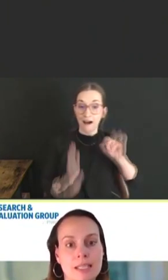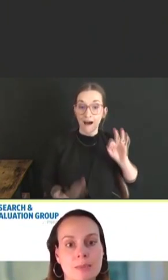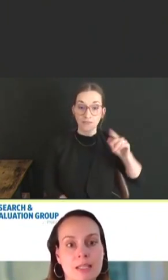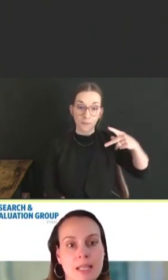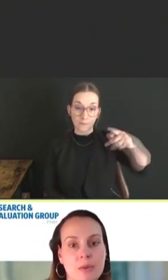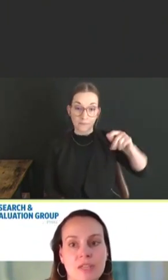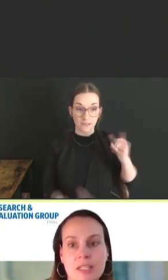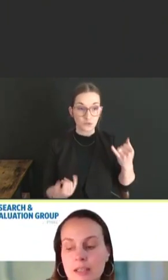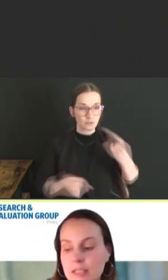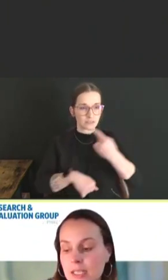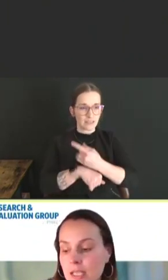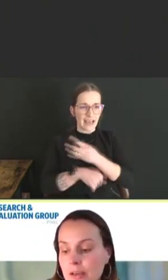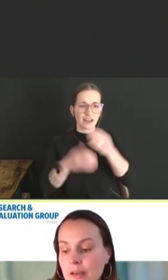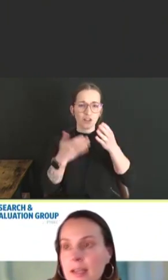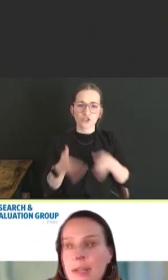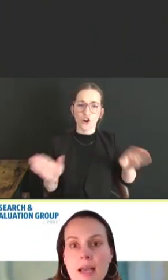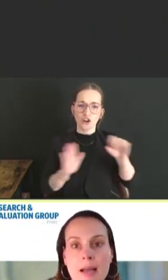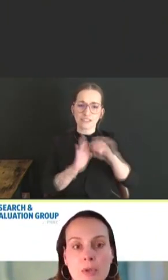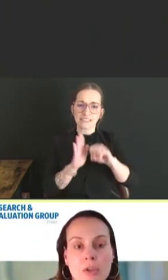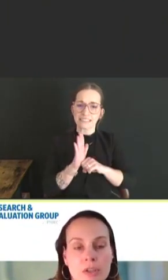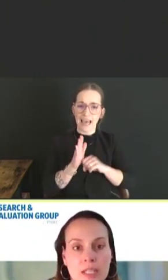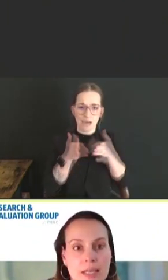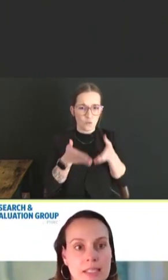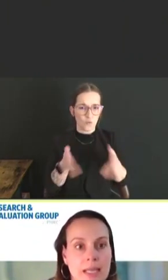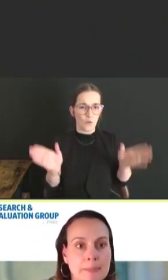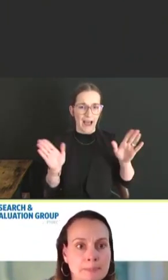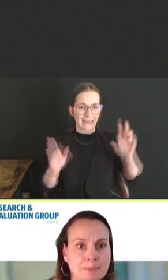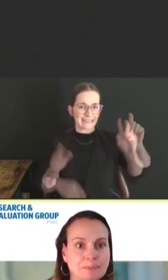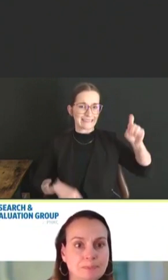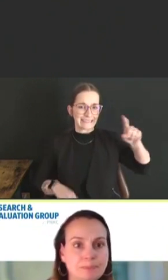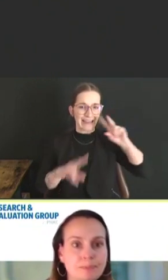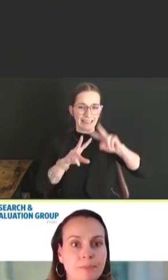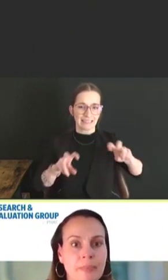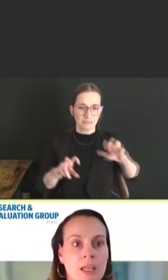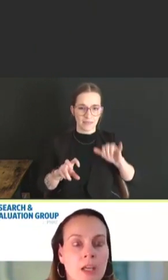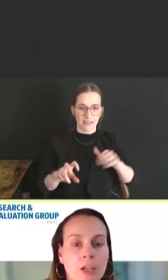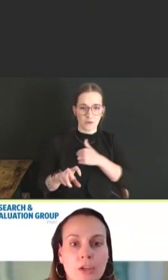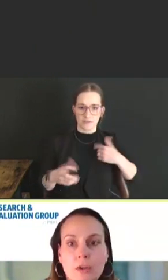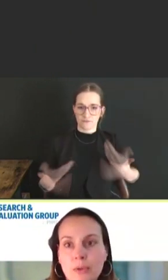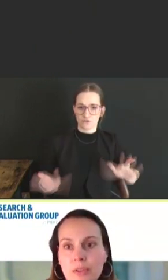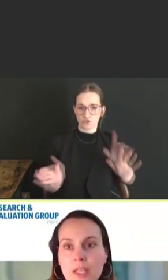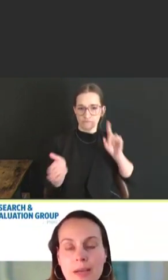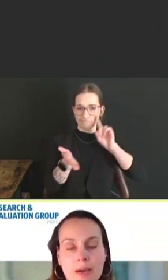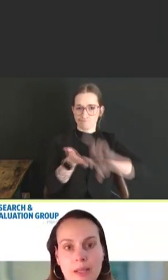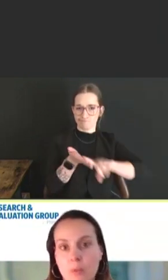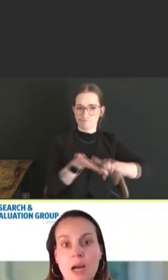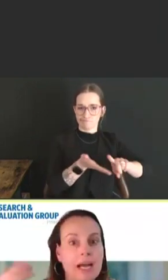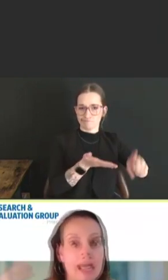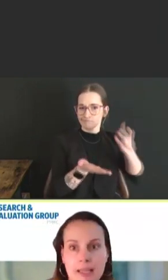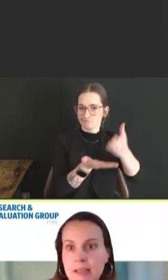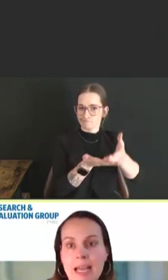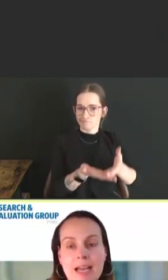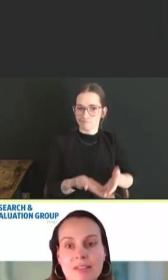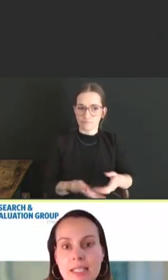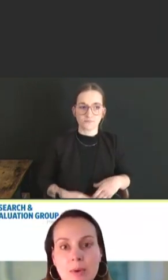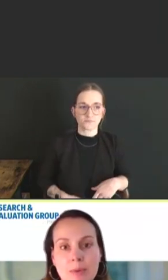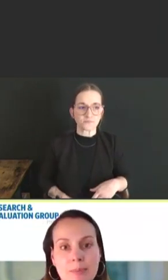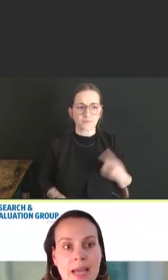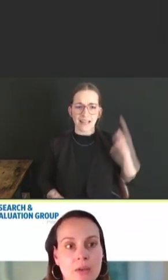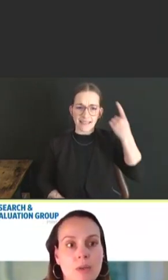assessment that we've conducted her. We can go to the next slide. You know, if we're thinking about like why have a statewide panel,